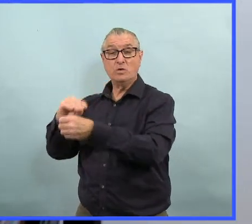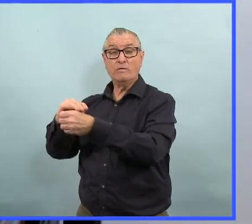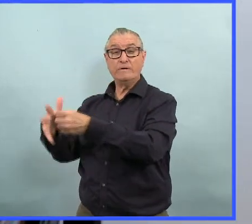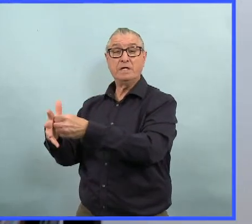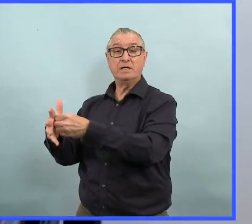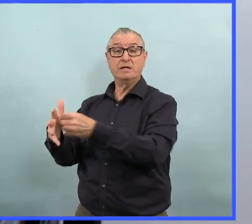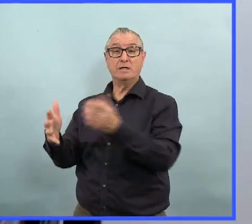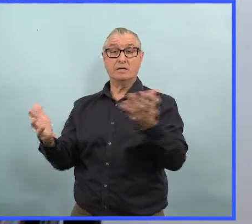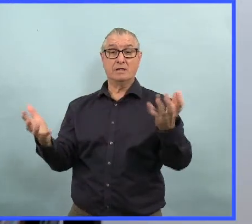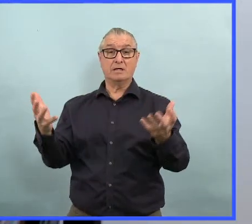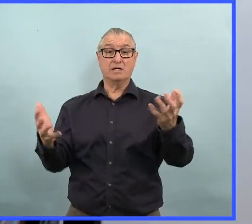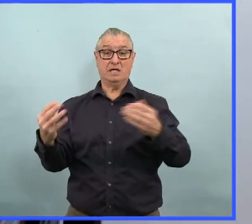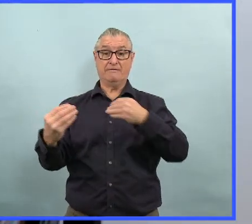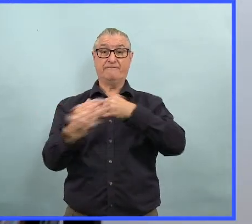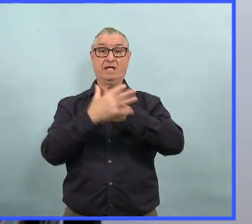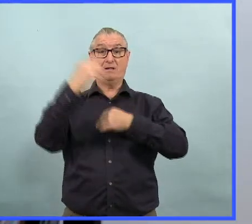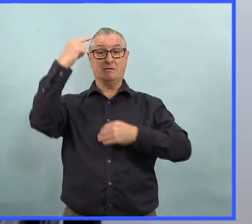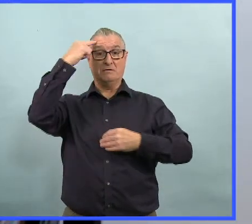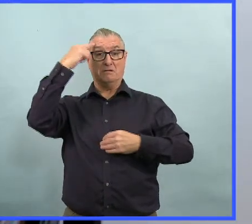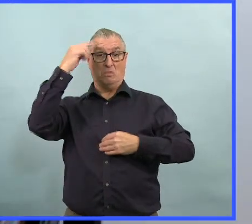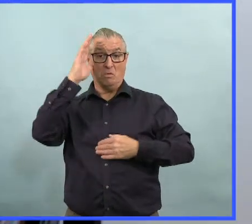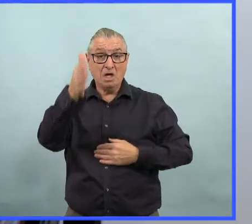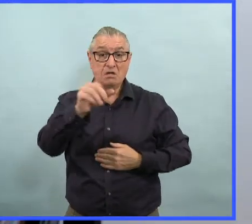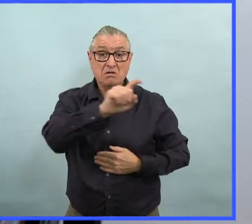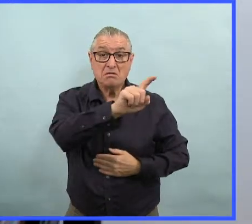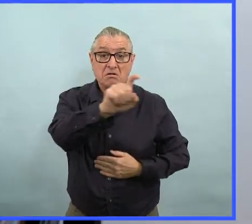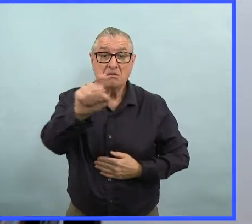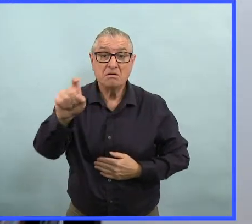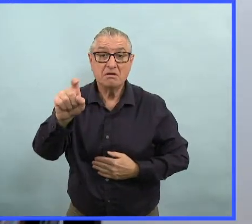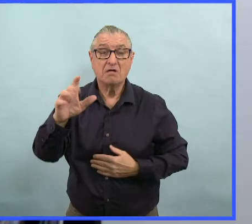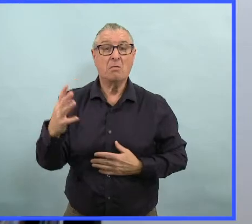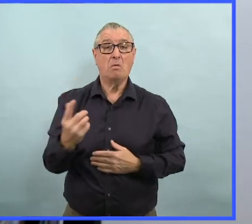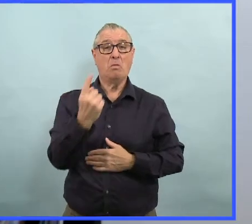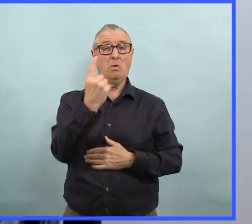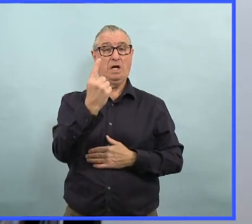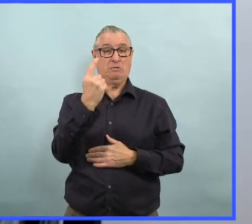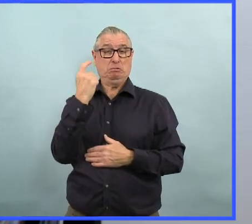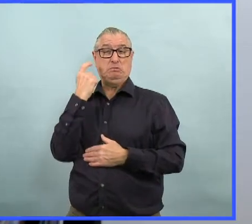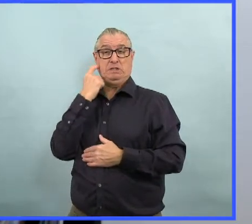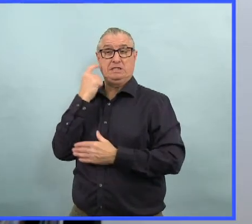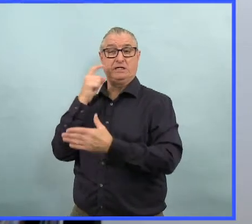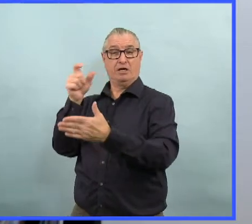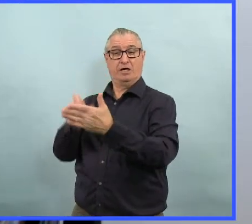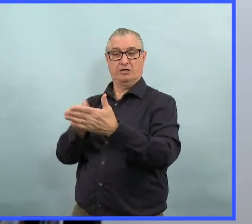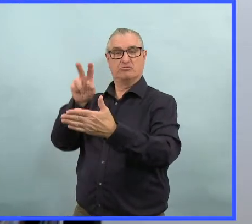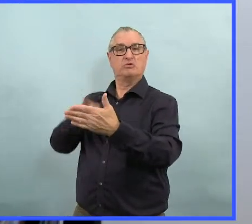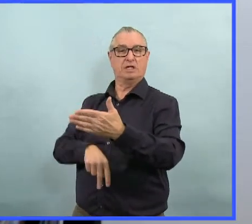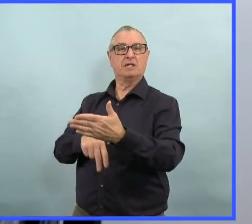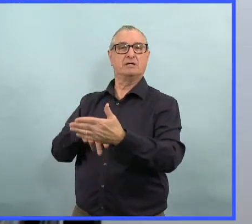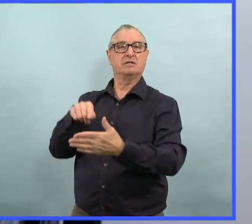that i read recently from cold spring harbor in new york of the 185 million documented coping